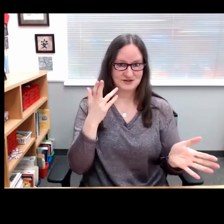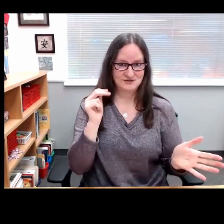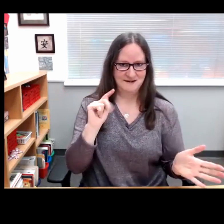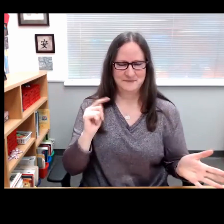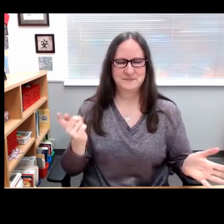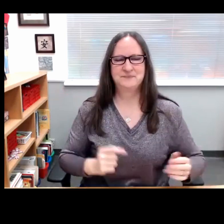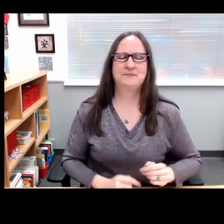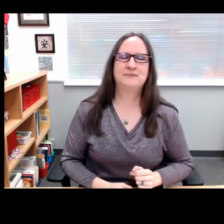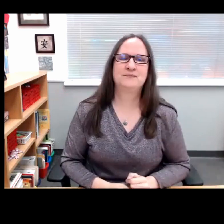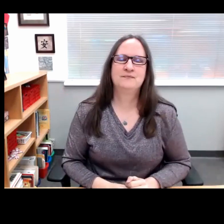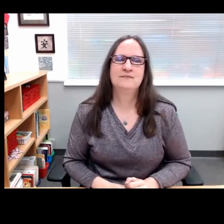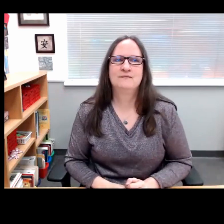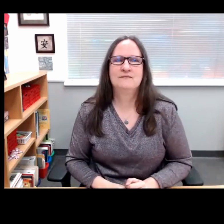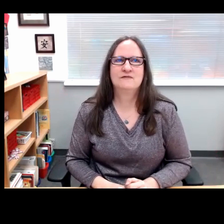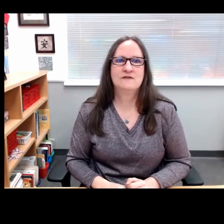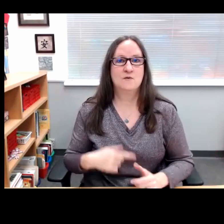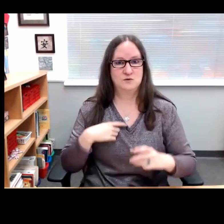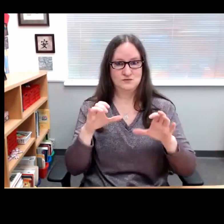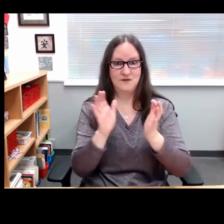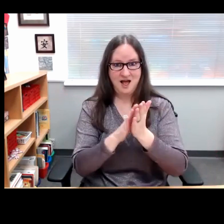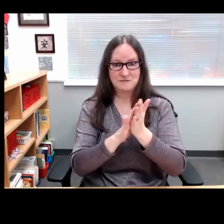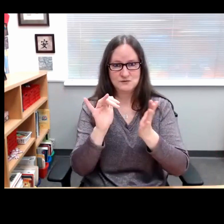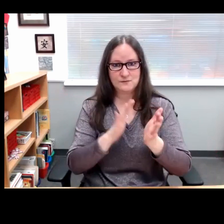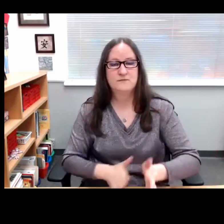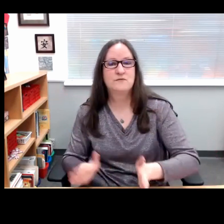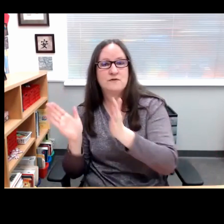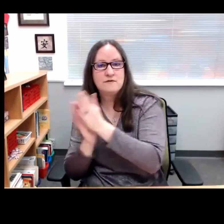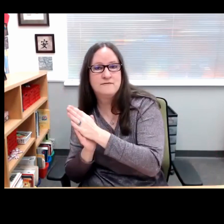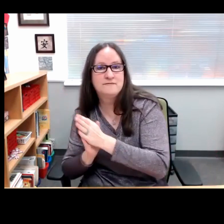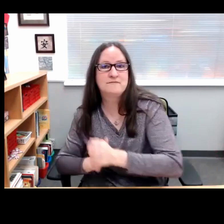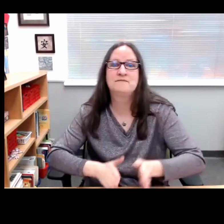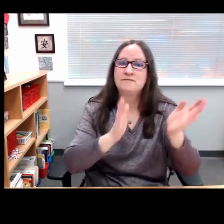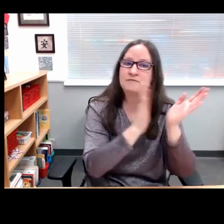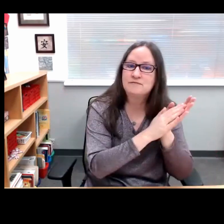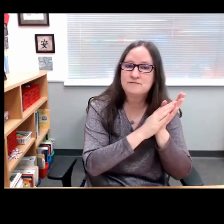So let me show you what the chant looks like. And we are going to do the clapping too.